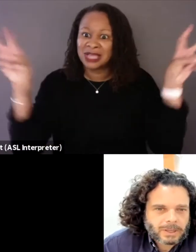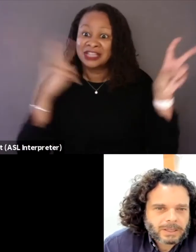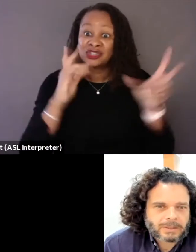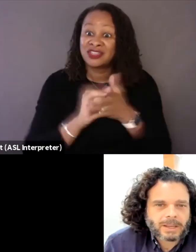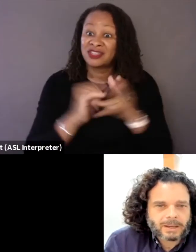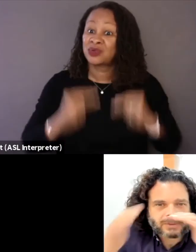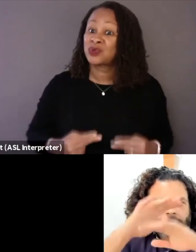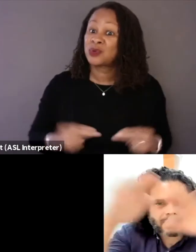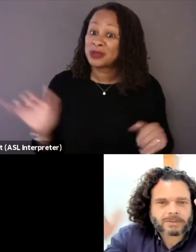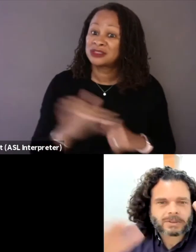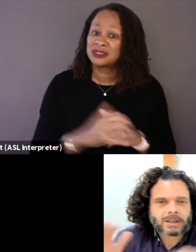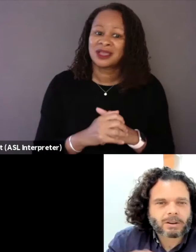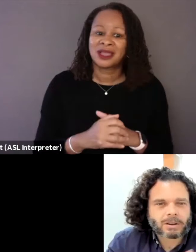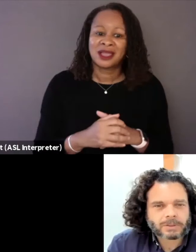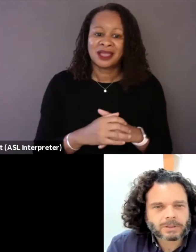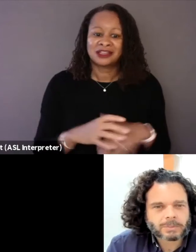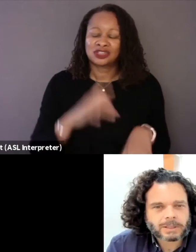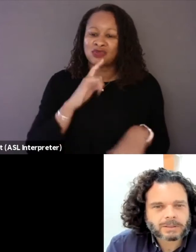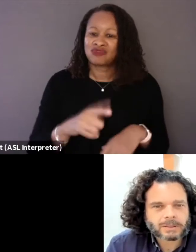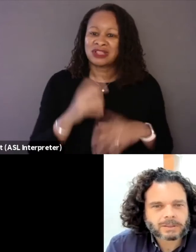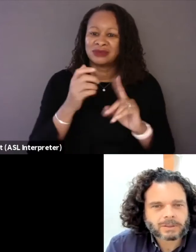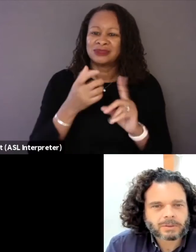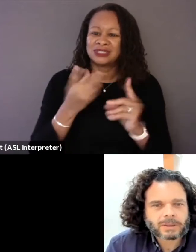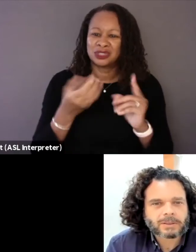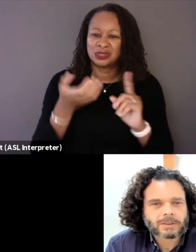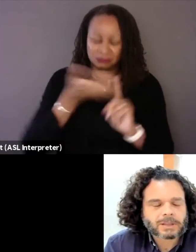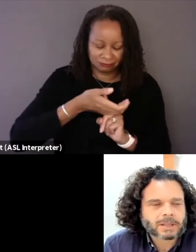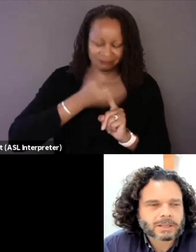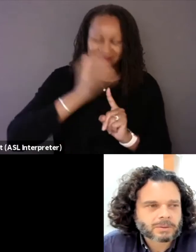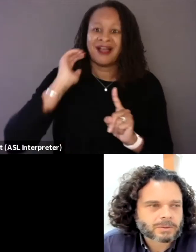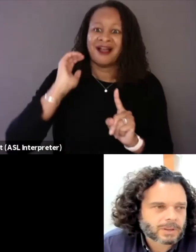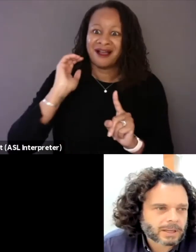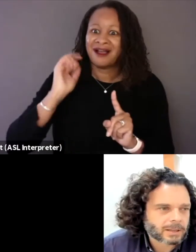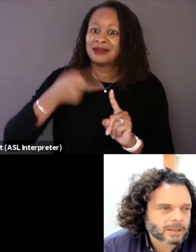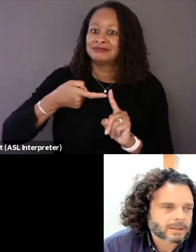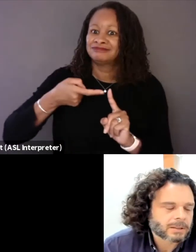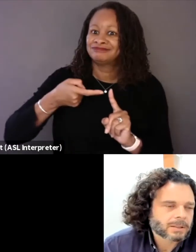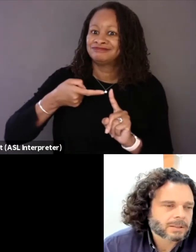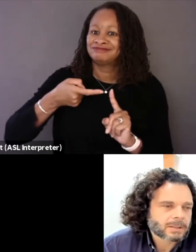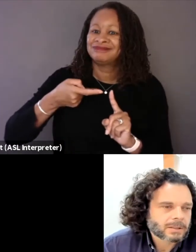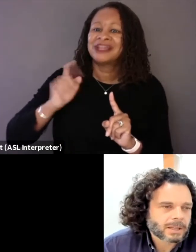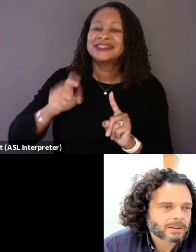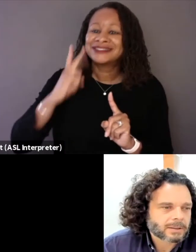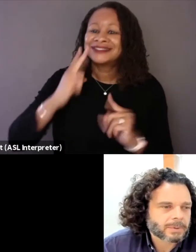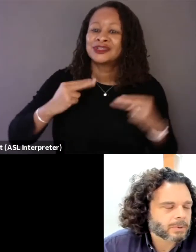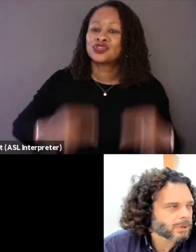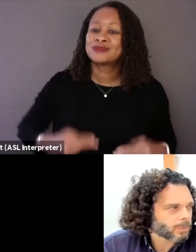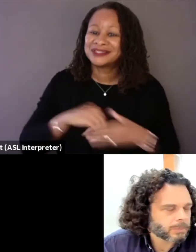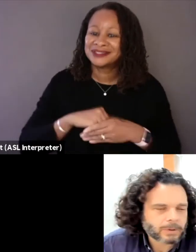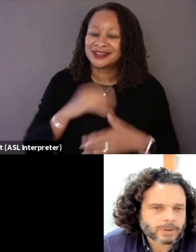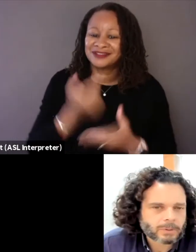Like, it kind of takes the veneer off a little bit, even though that's the thing they use, and yeah. I mean, we, we both, like,